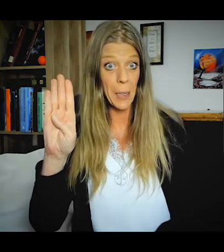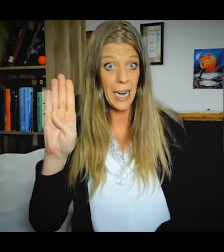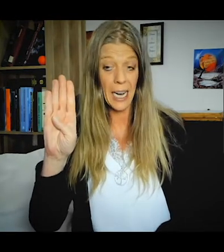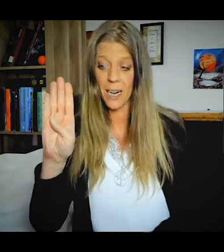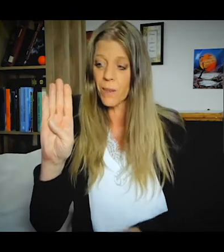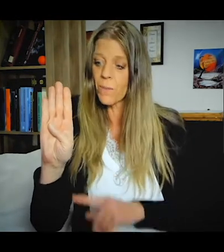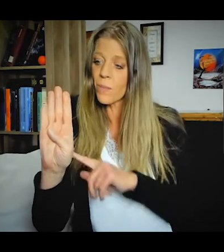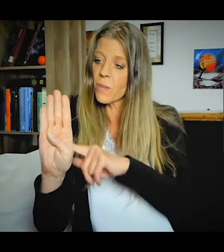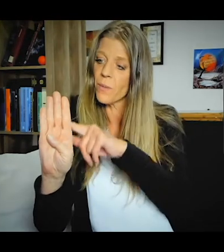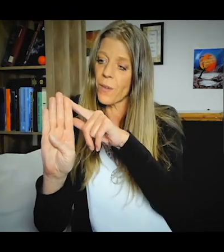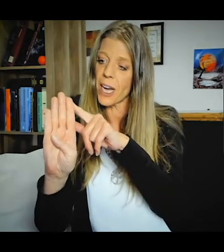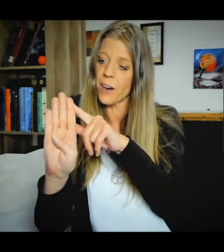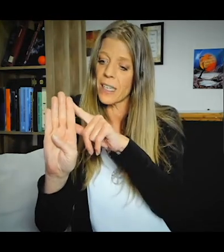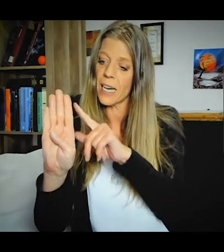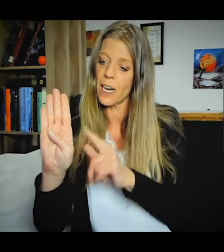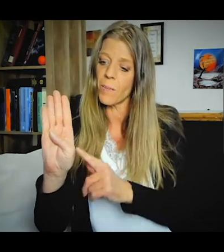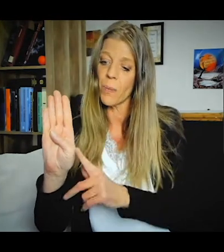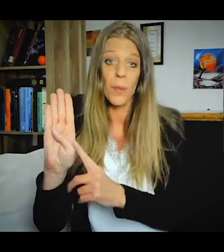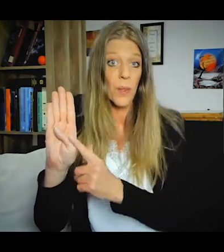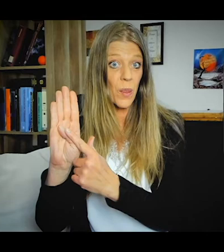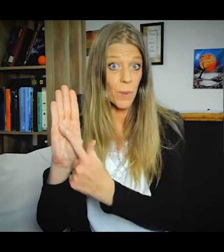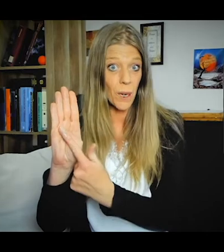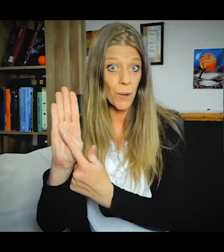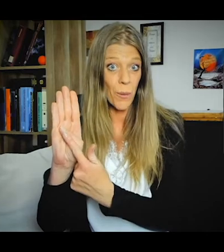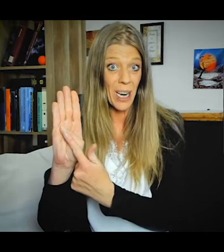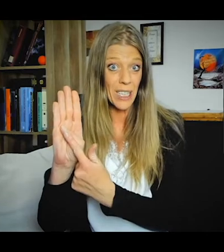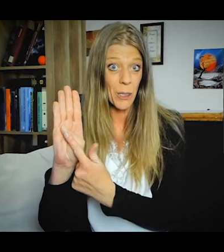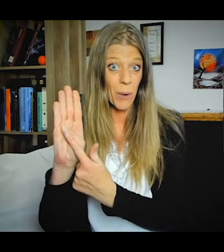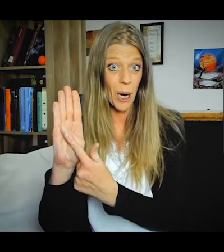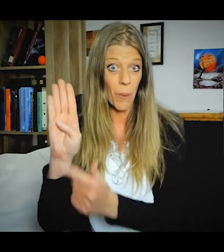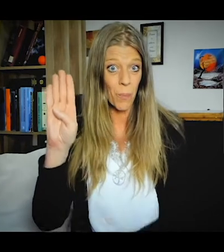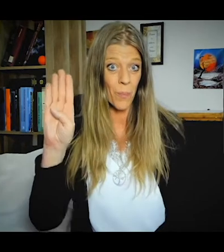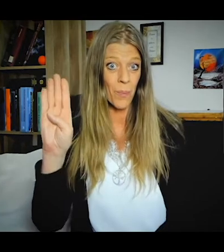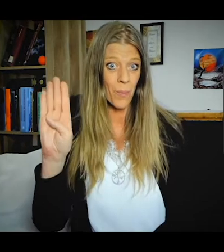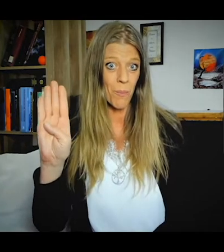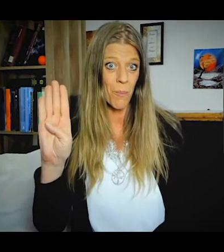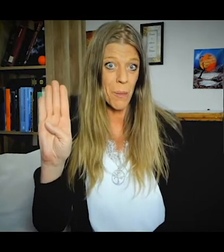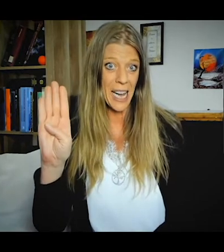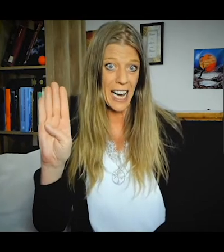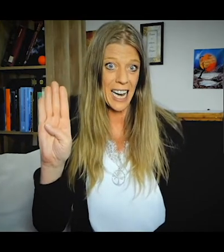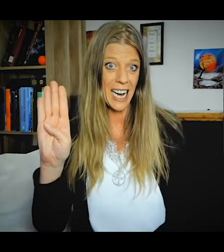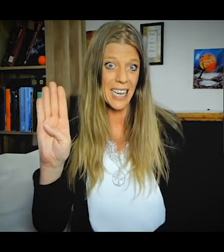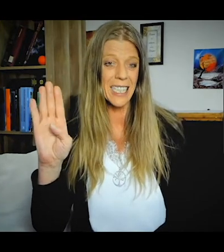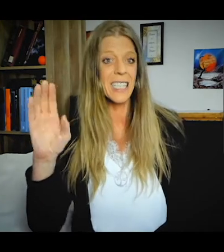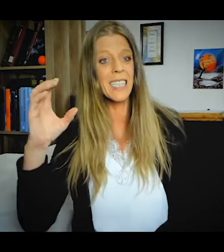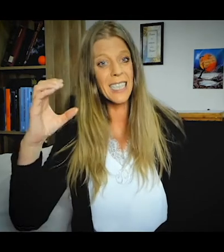B - Fingers up, thumb across your palm. - B -